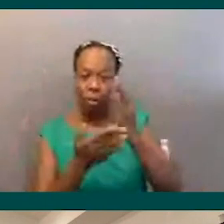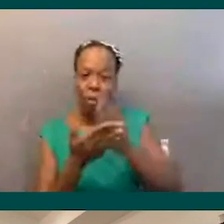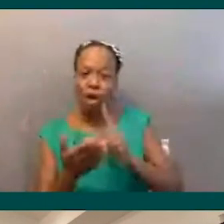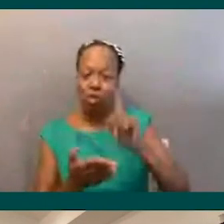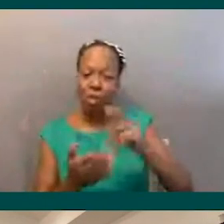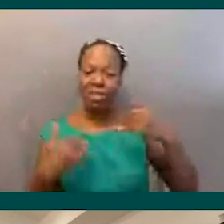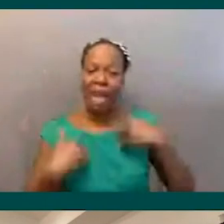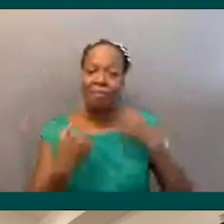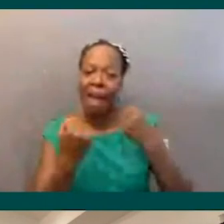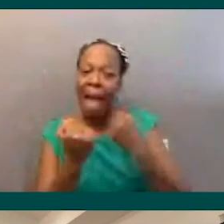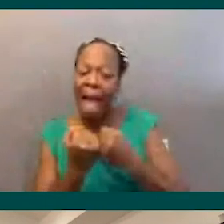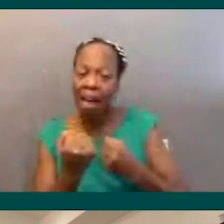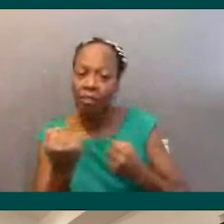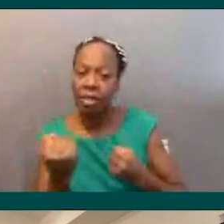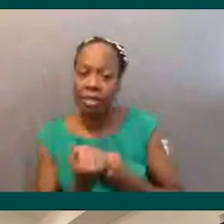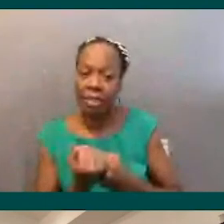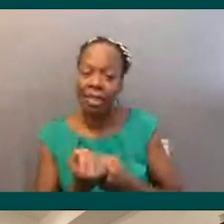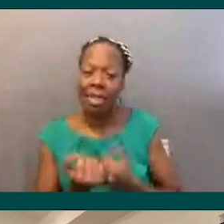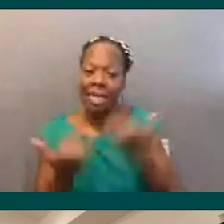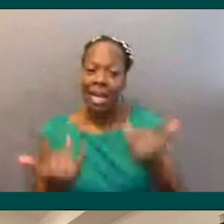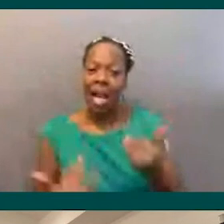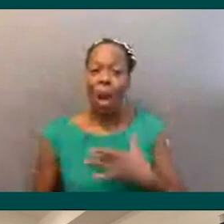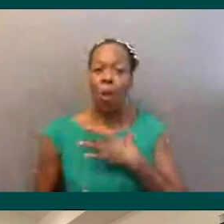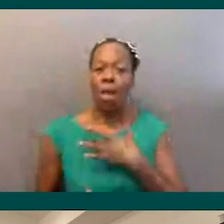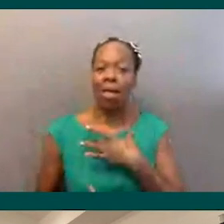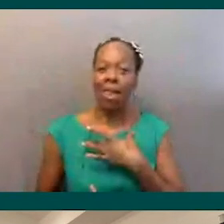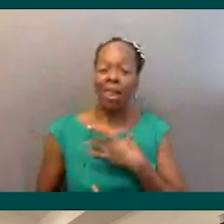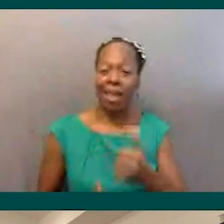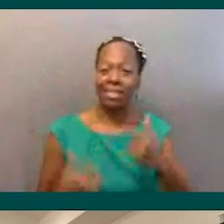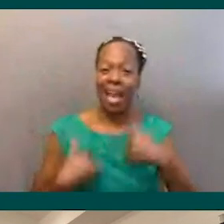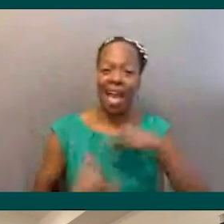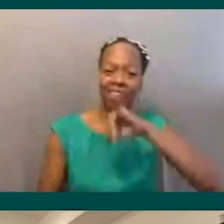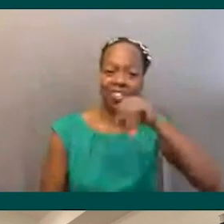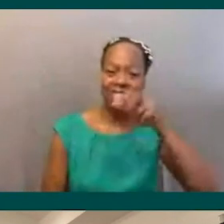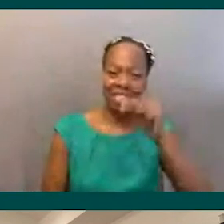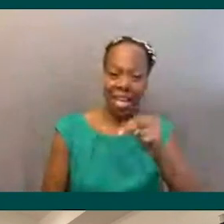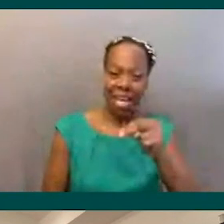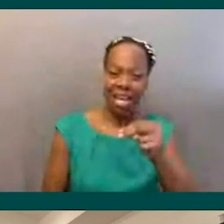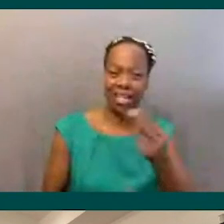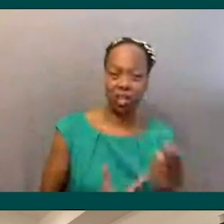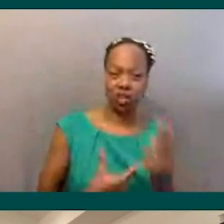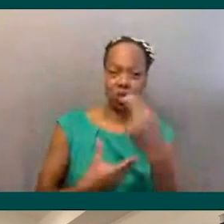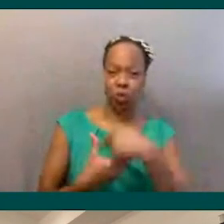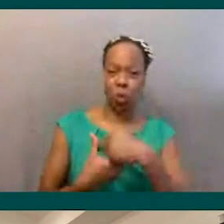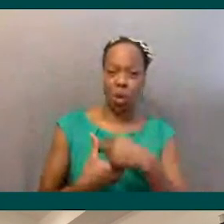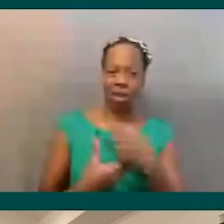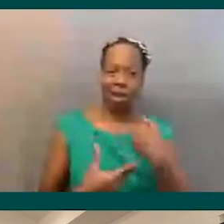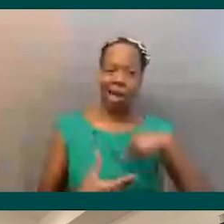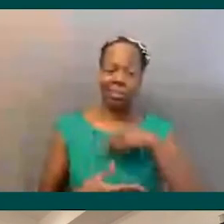And I'd love to actually have Jan join us again, as part of the panel,